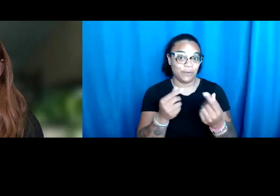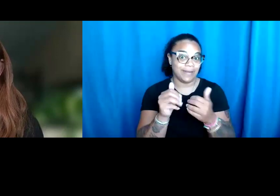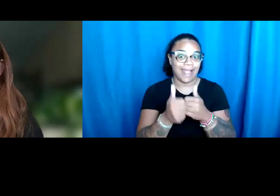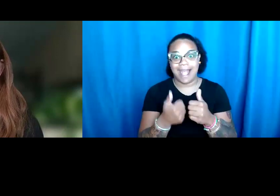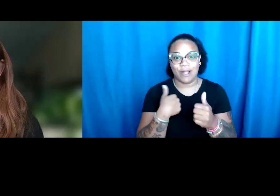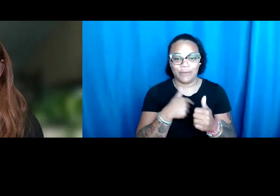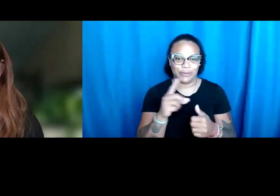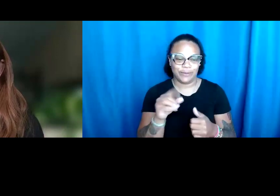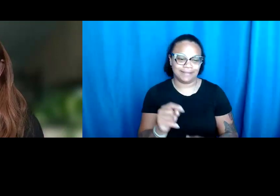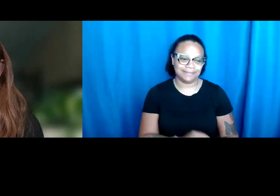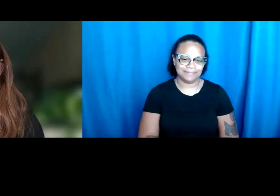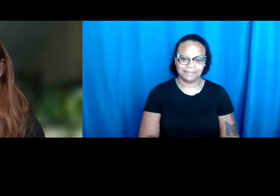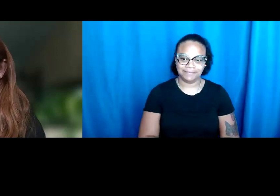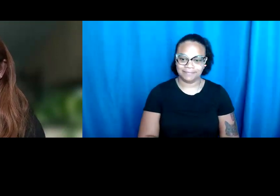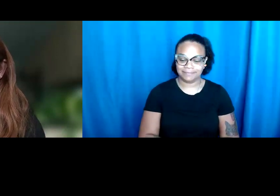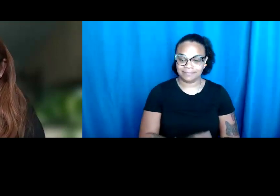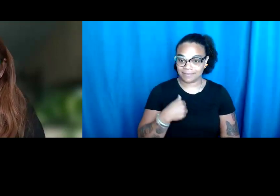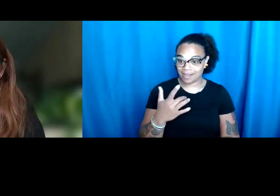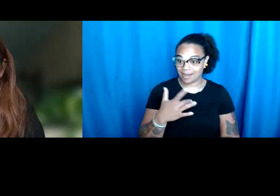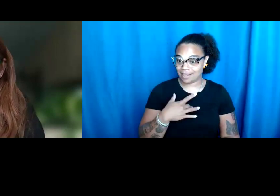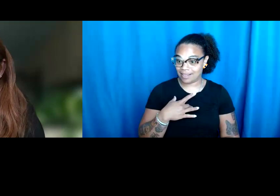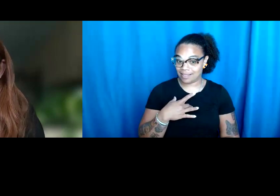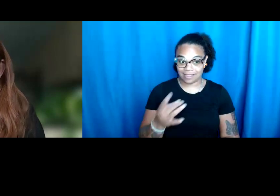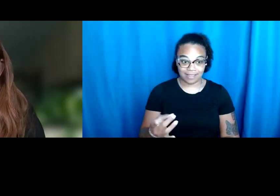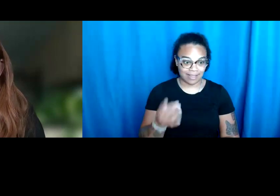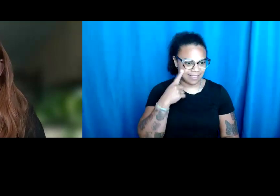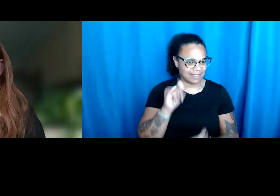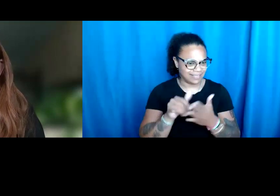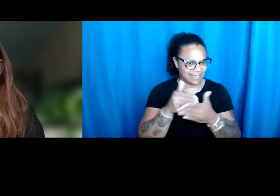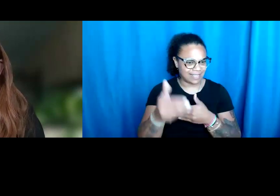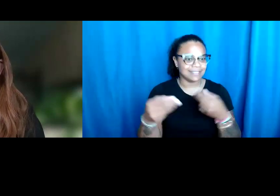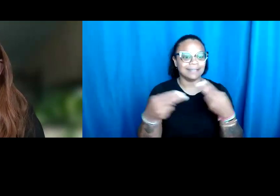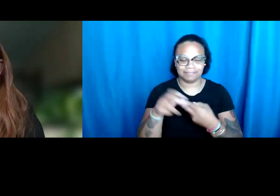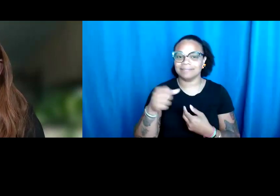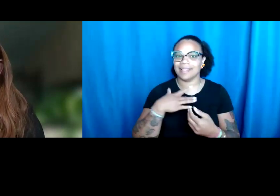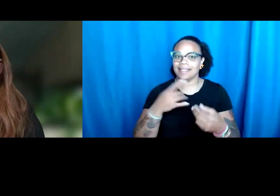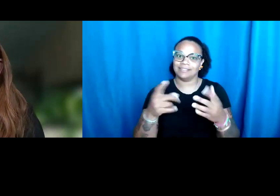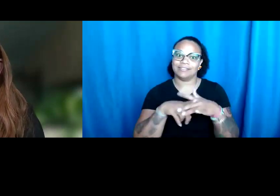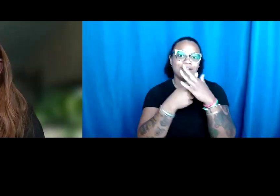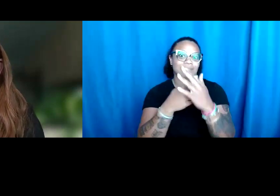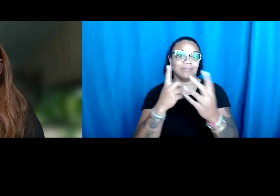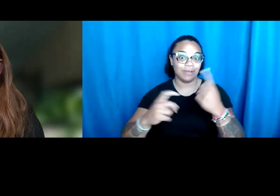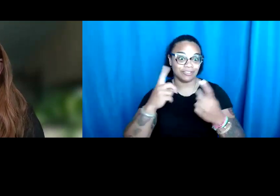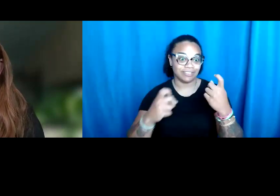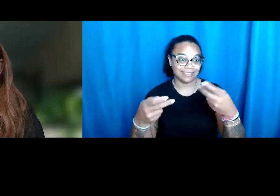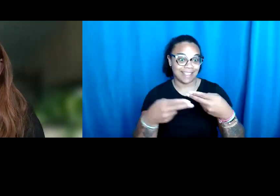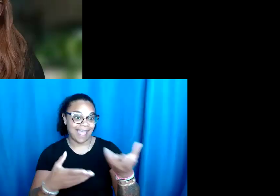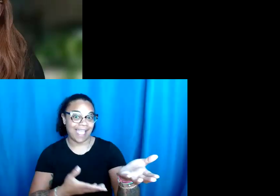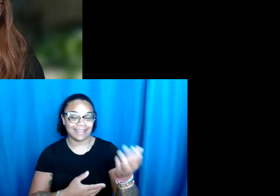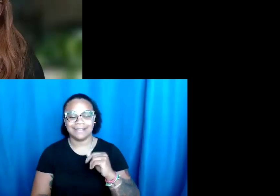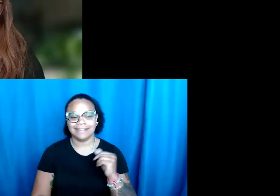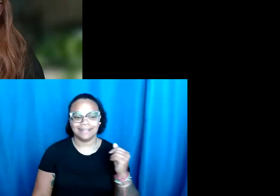So I would like to I think that's our next slide head there to the question slide.